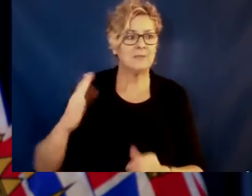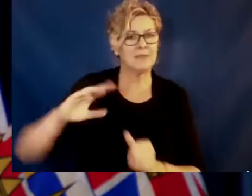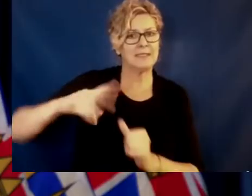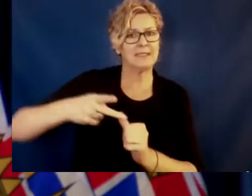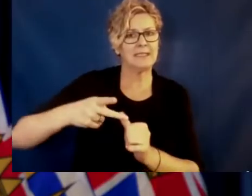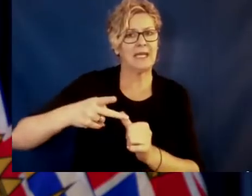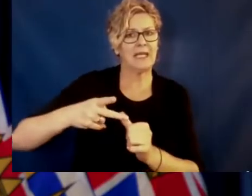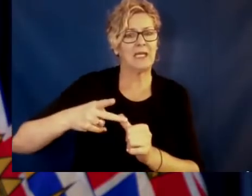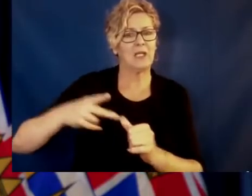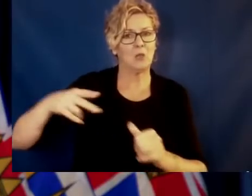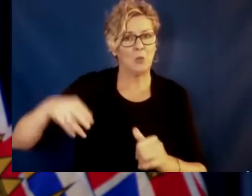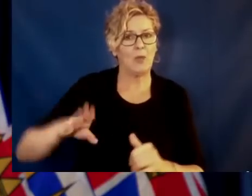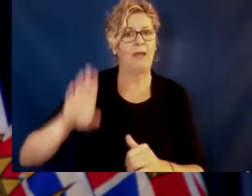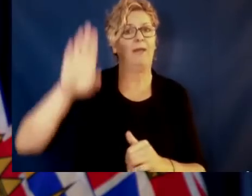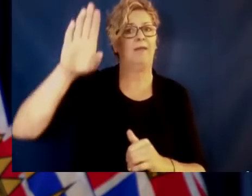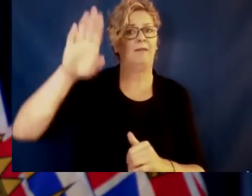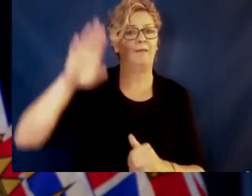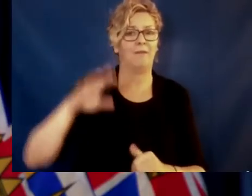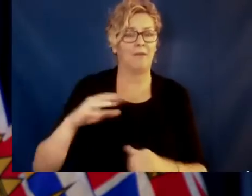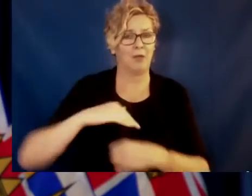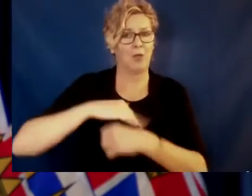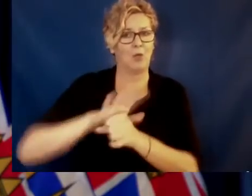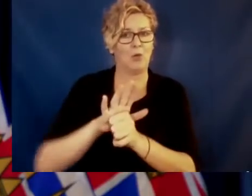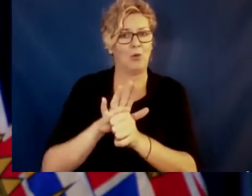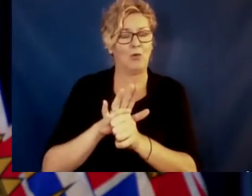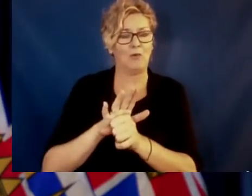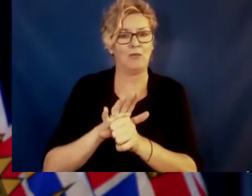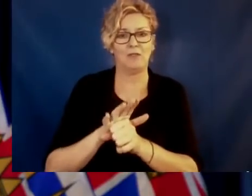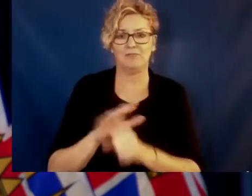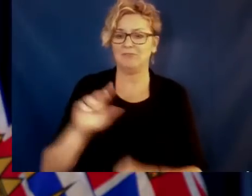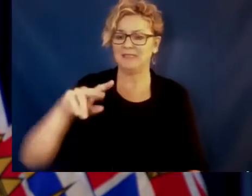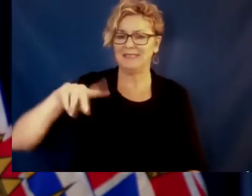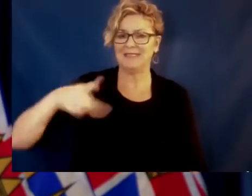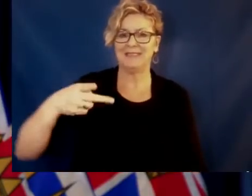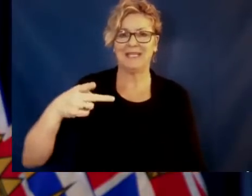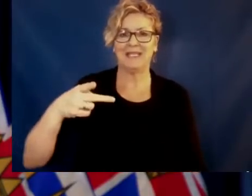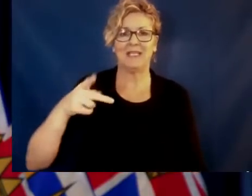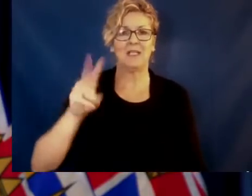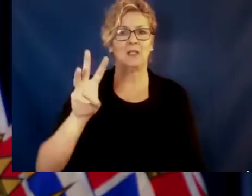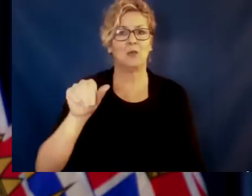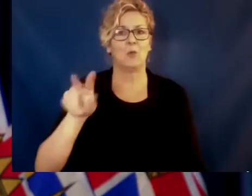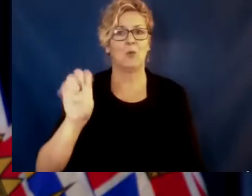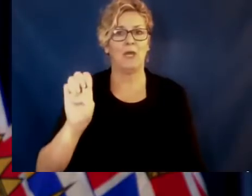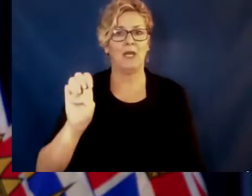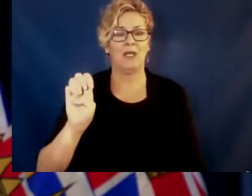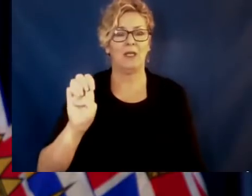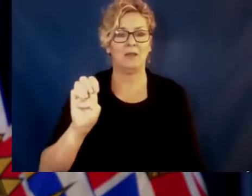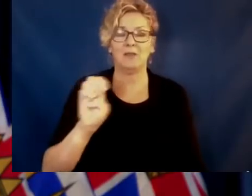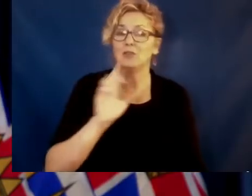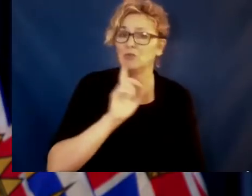wave here of our COVID-19 storm in BC. But we have control over what that wave